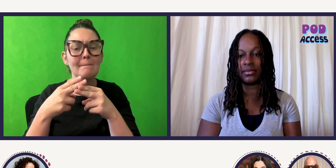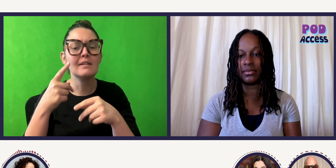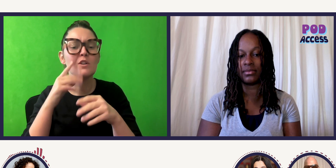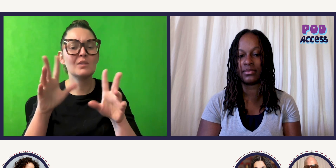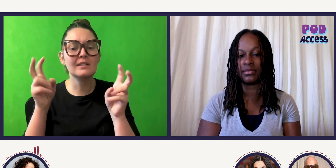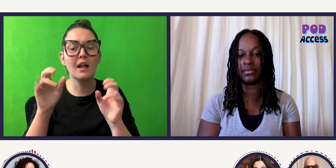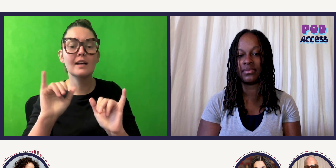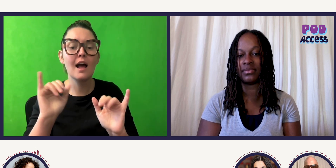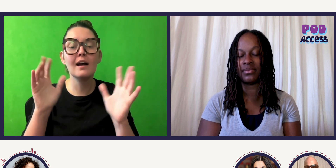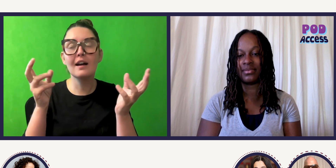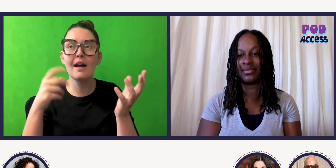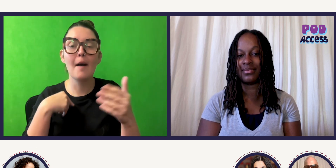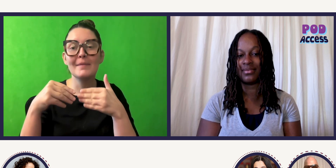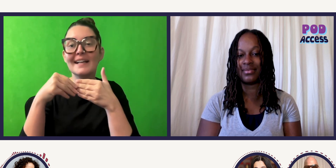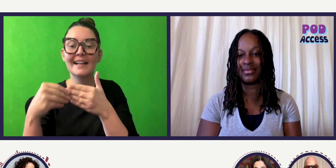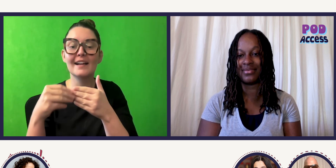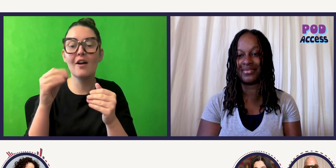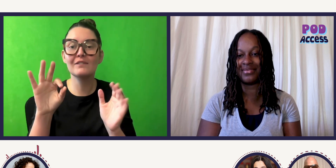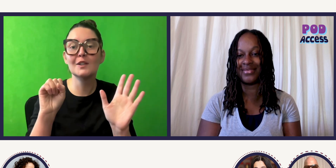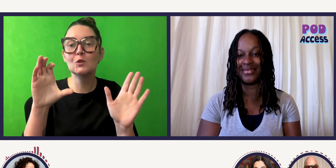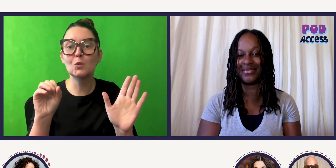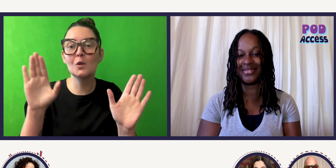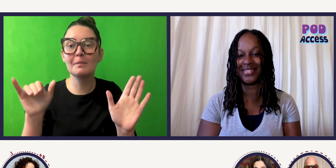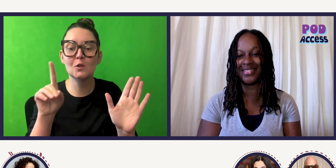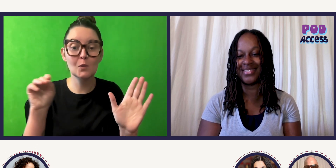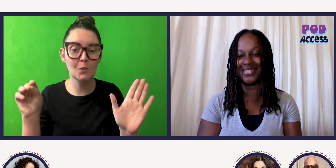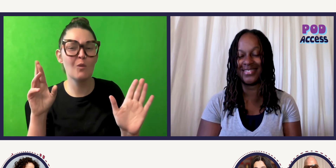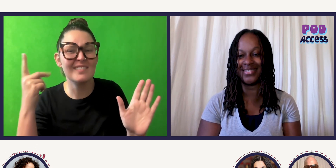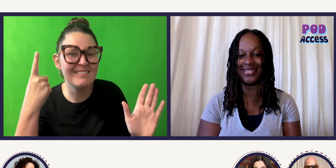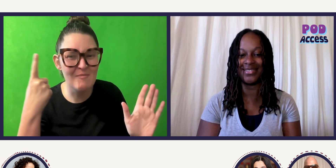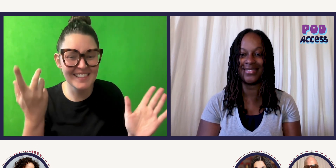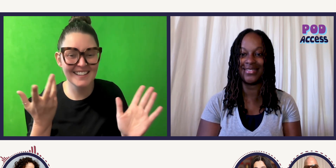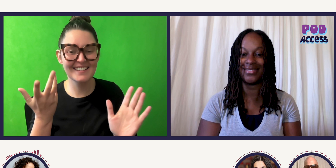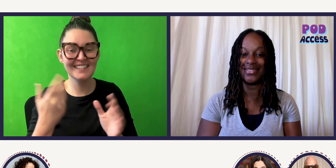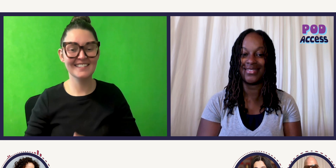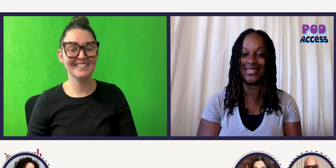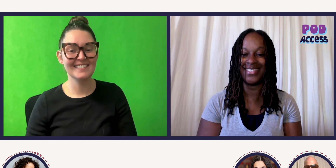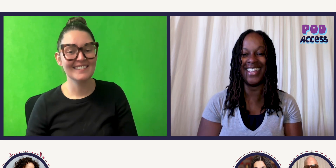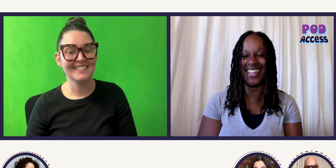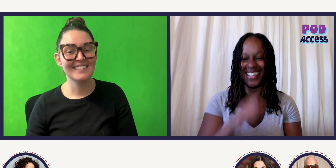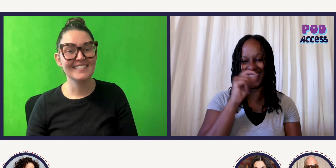Do you have any nicknames for your title? You know, like I'm the Lead Scooby-Doo or something? Or something that you call yourself?